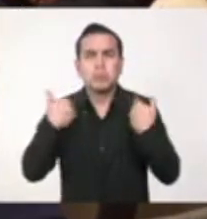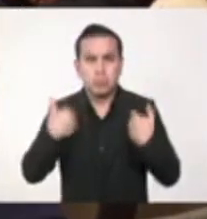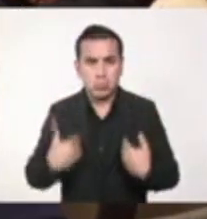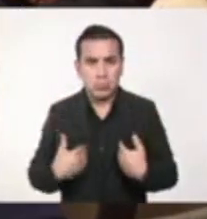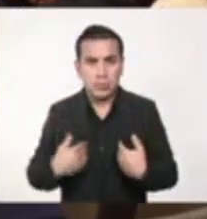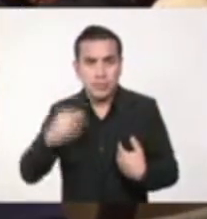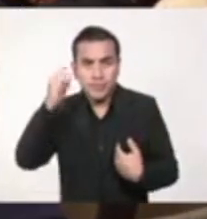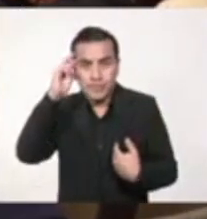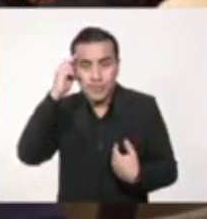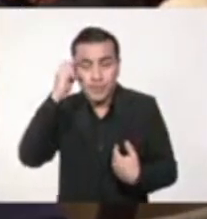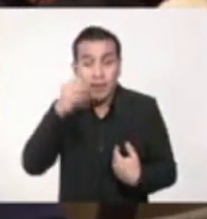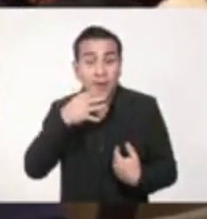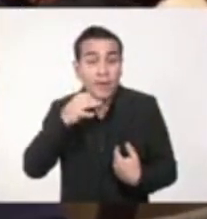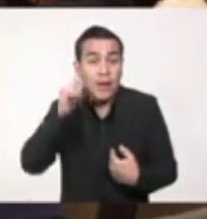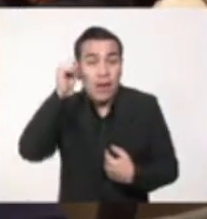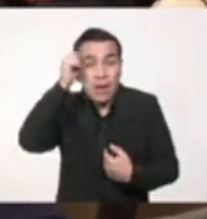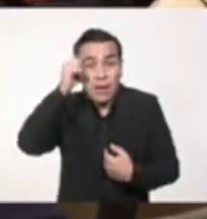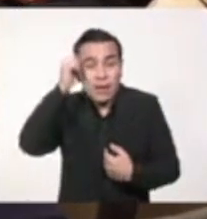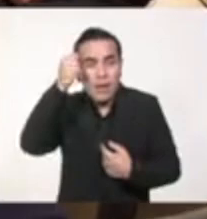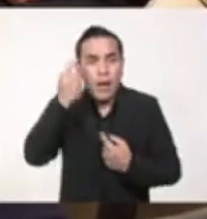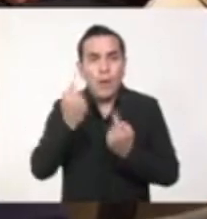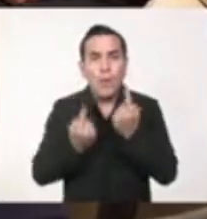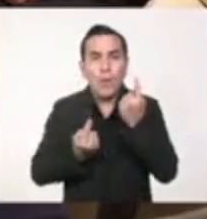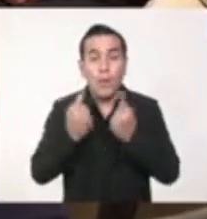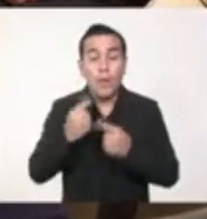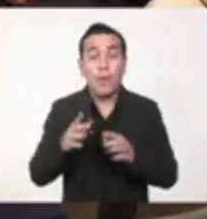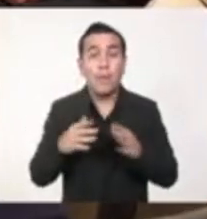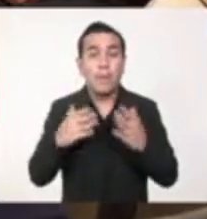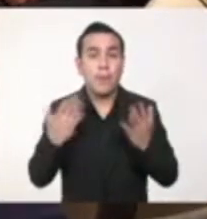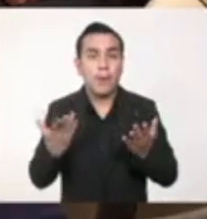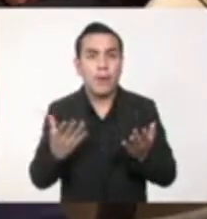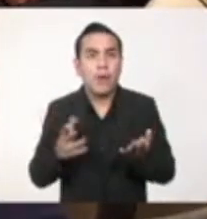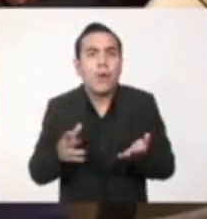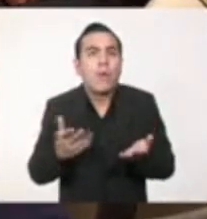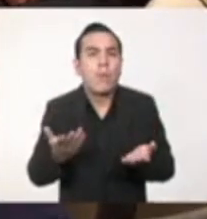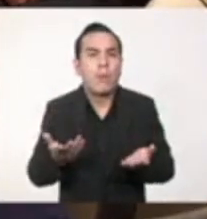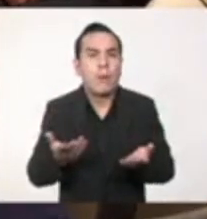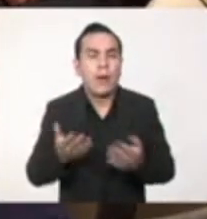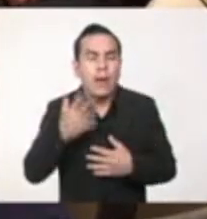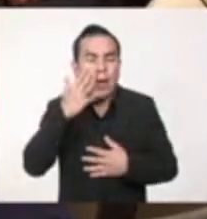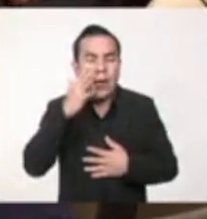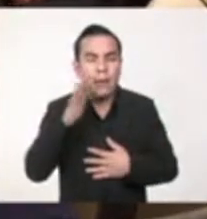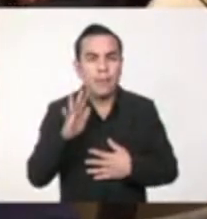have in the analysis. Because it 's like when they make a